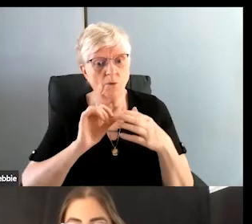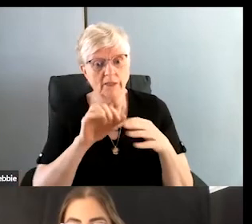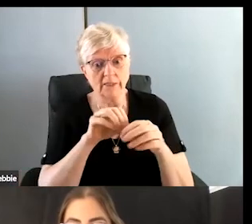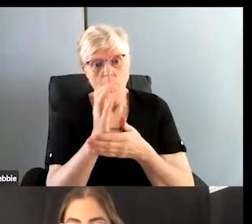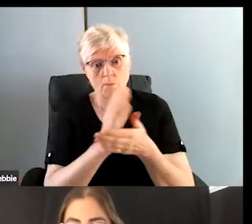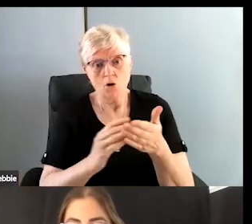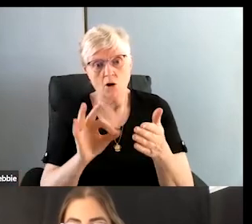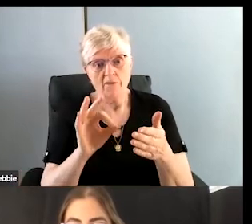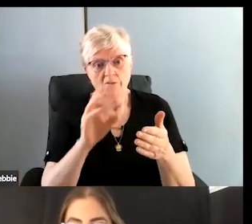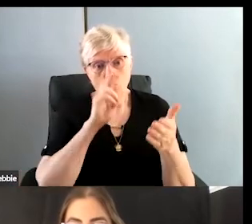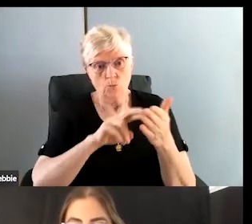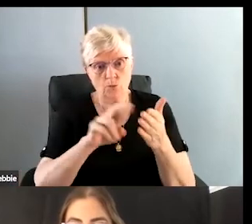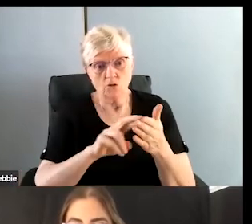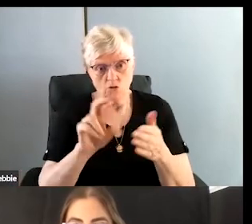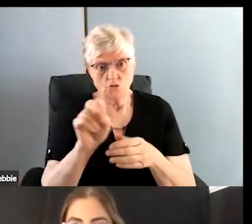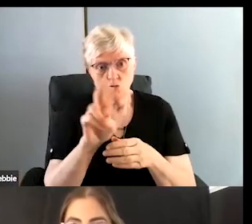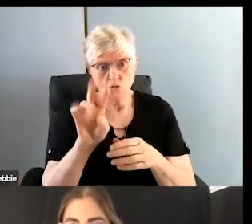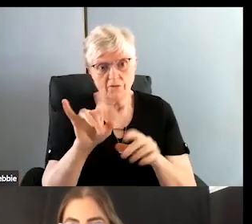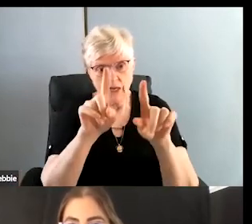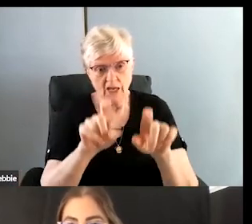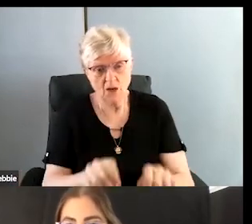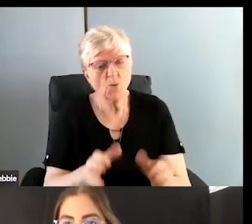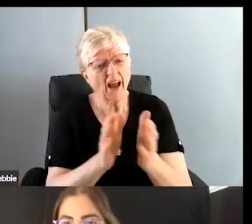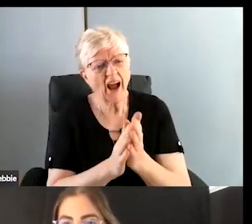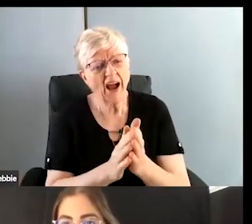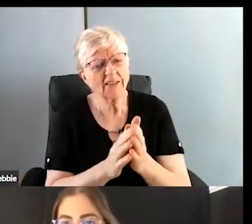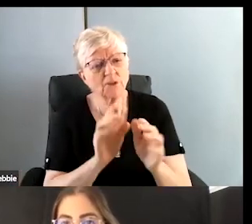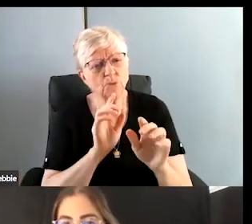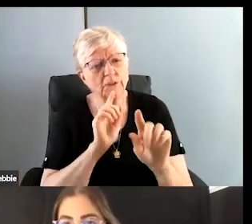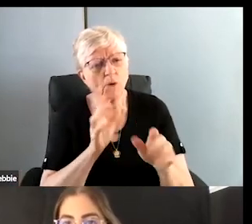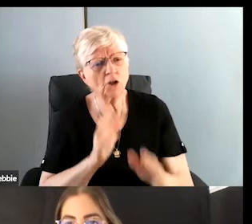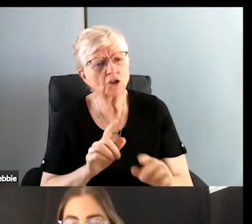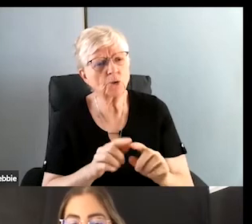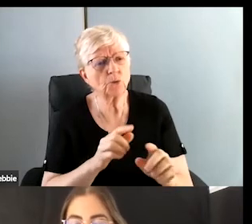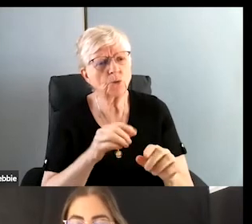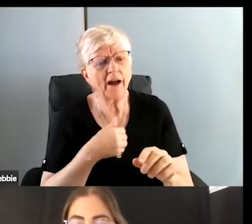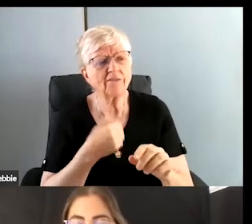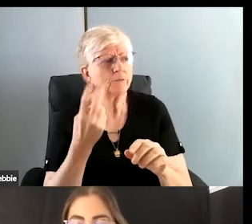THE PART OF THE SURVEY, WE SO THIS IS WHERE, IN THE PART OF THE SURVEY, WE ASKED